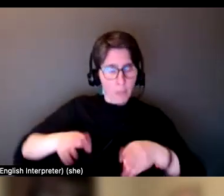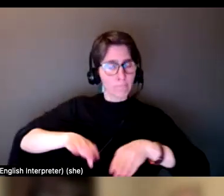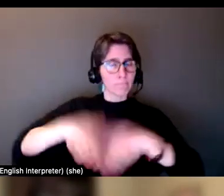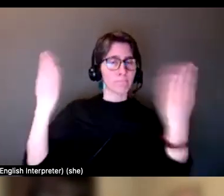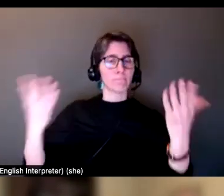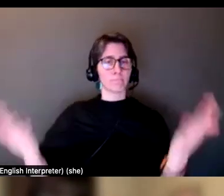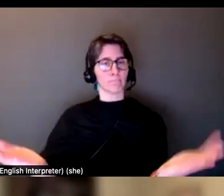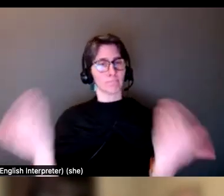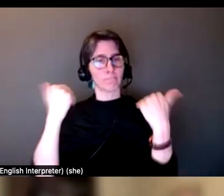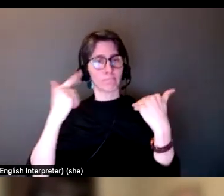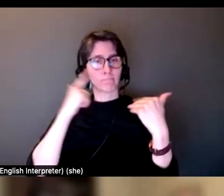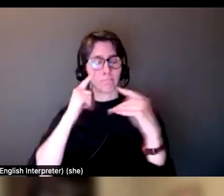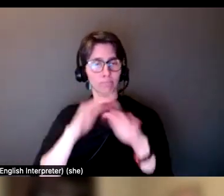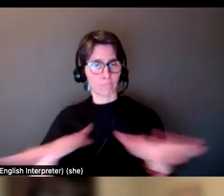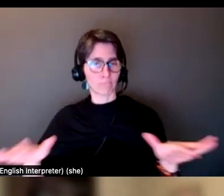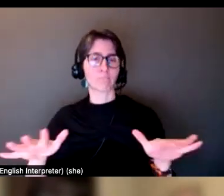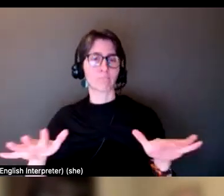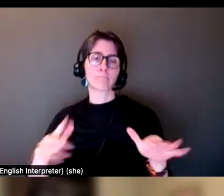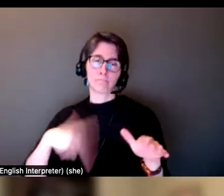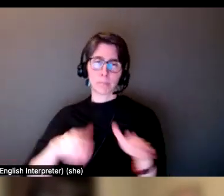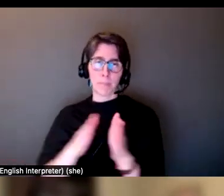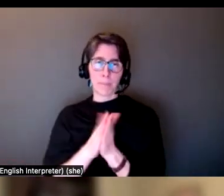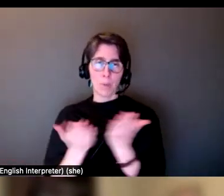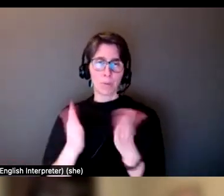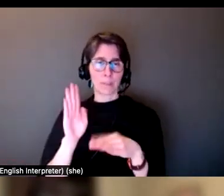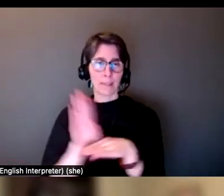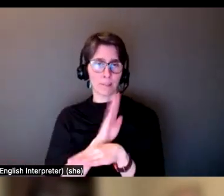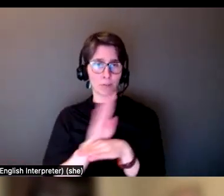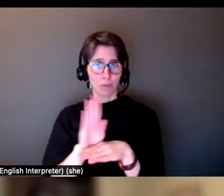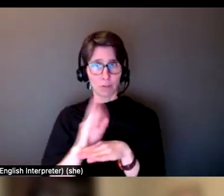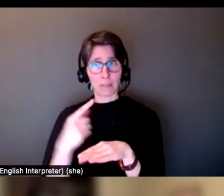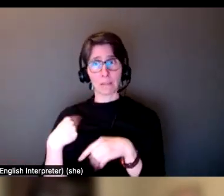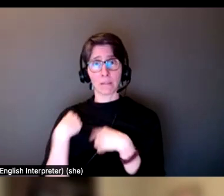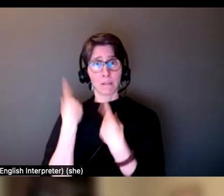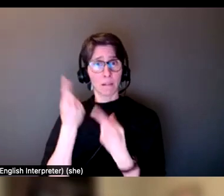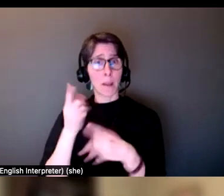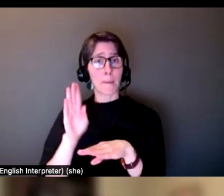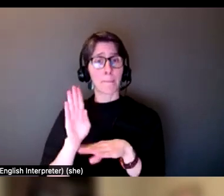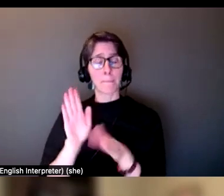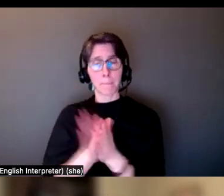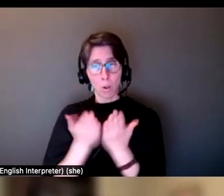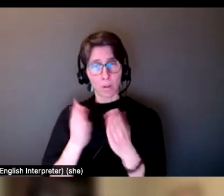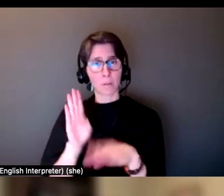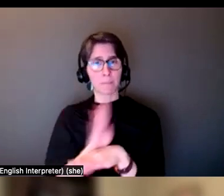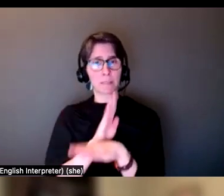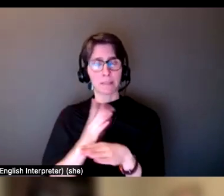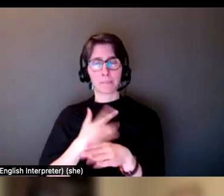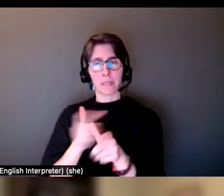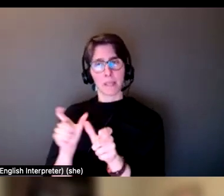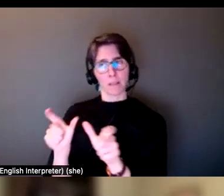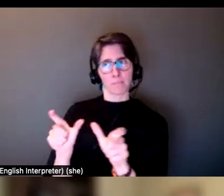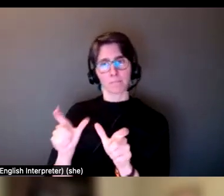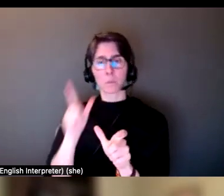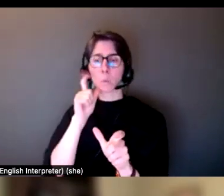The book industry has long been an industry of gatekeeping and anyone who works at any stage of